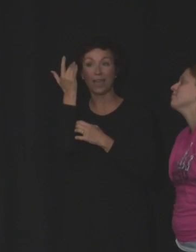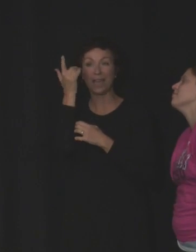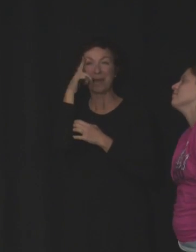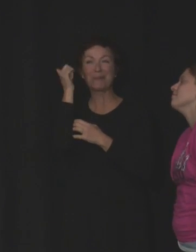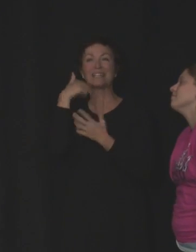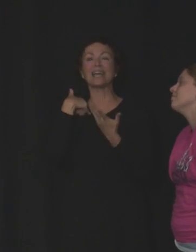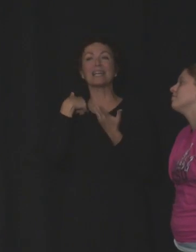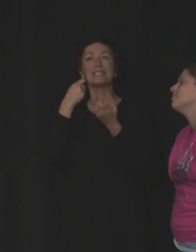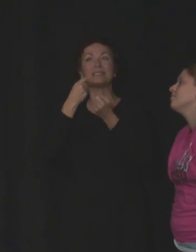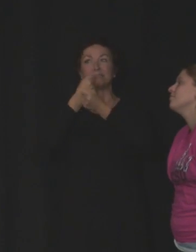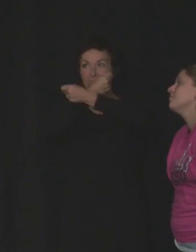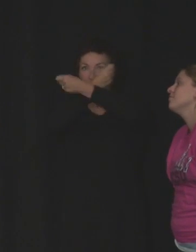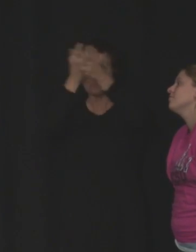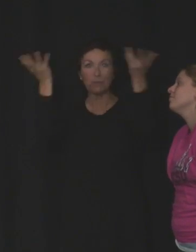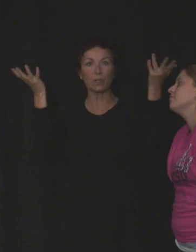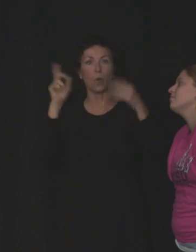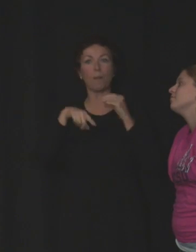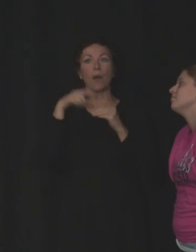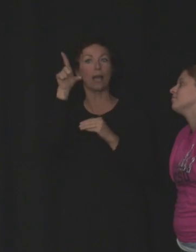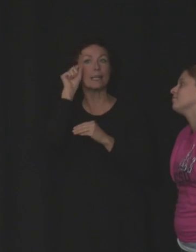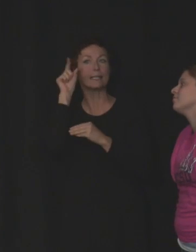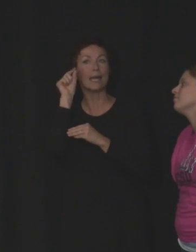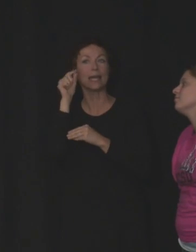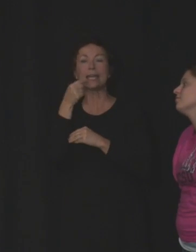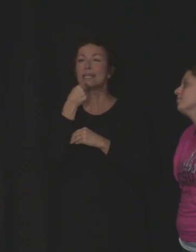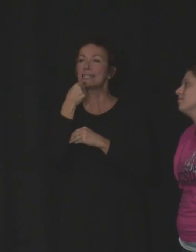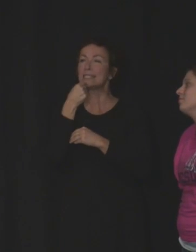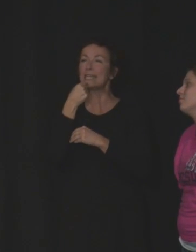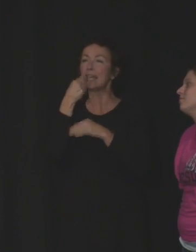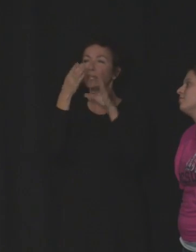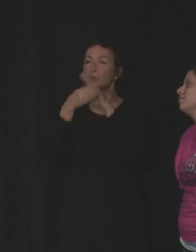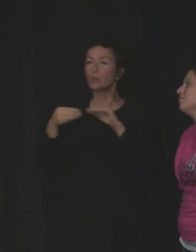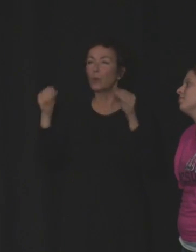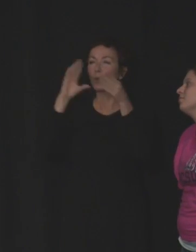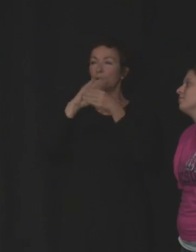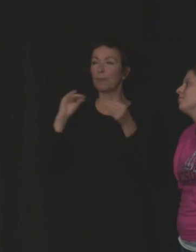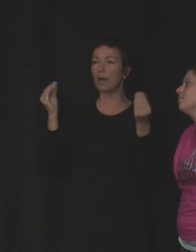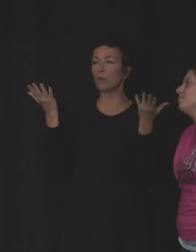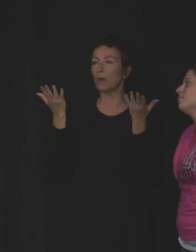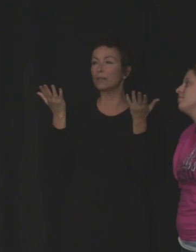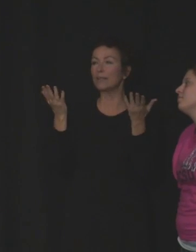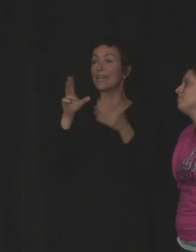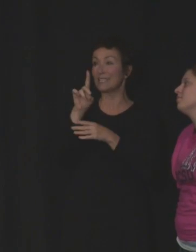And I could tell the disability story. And I could talk about the abilities of people who are deaf,